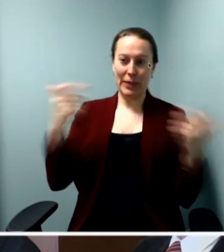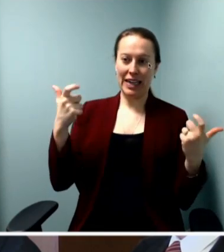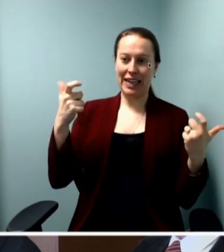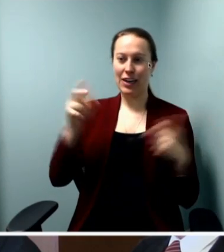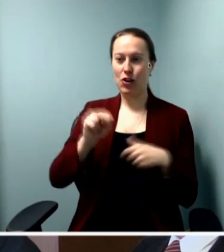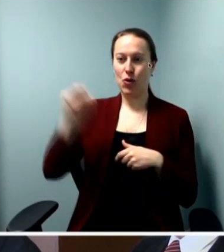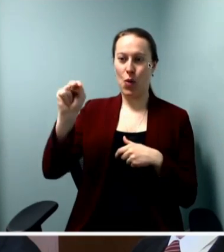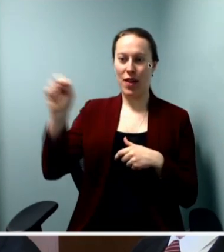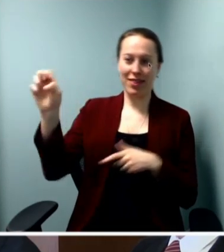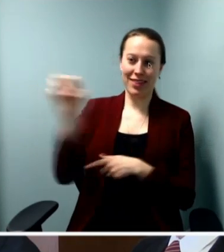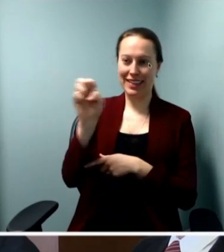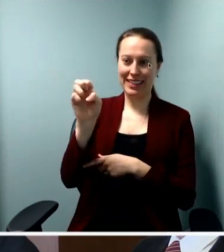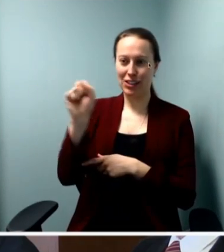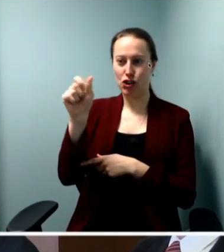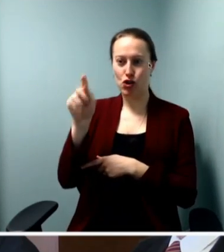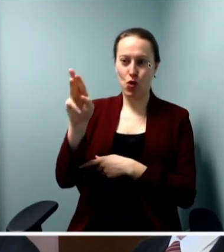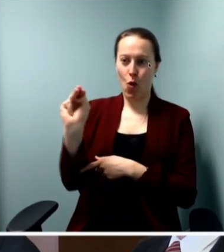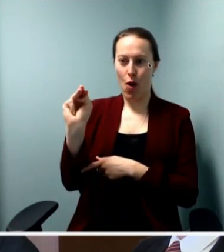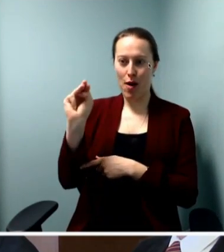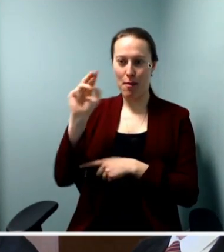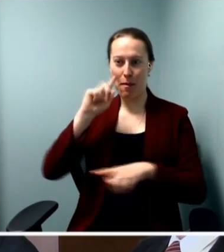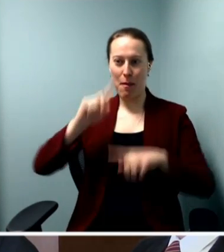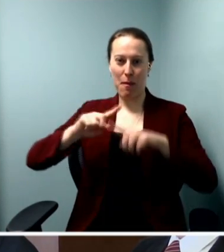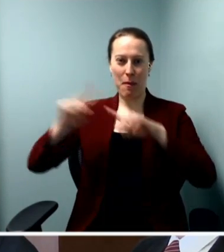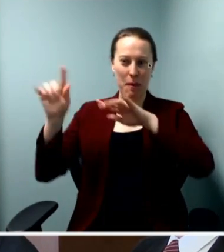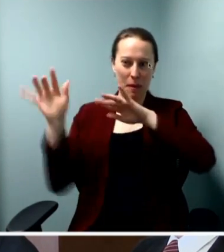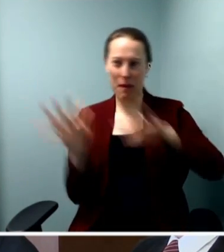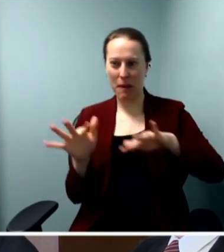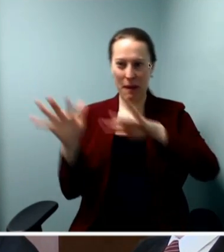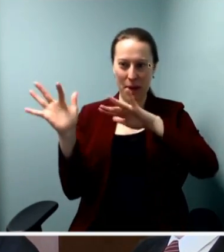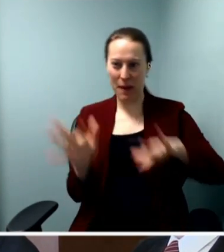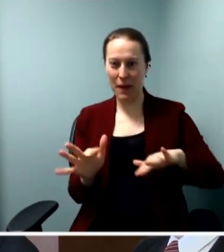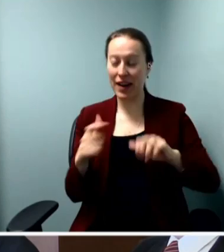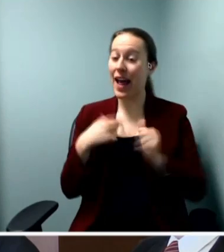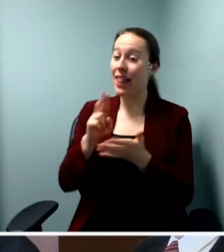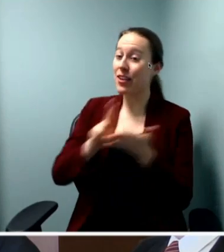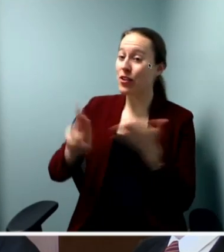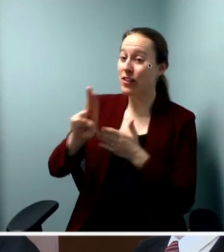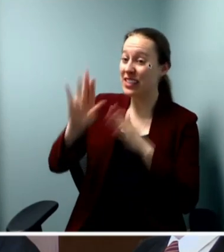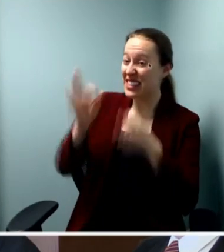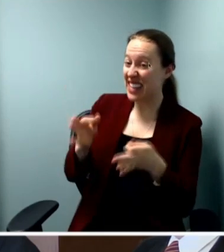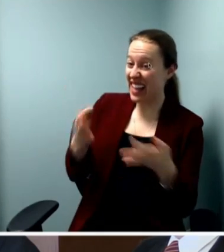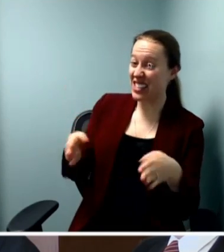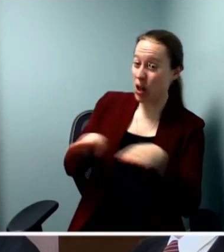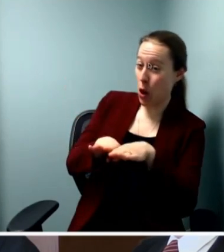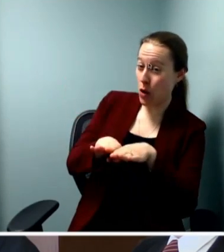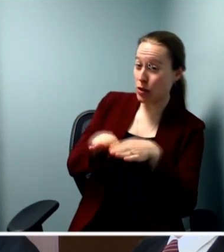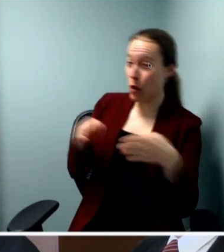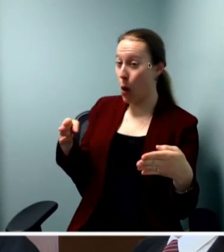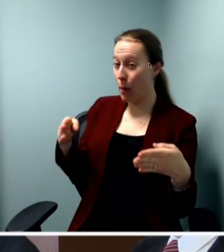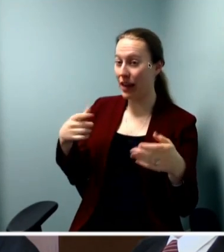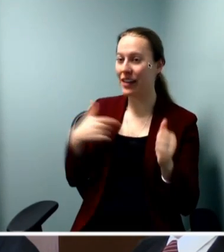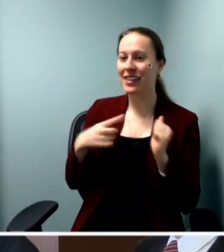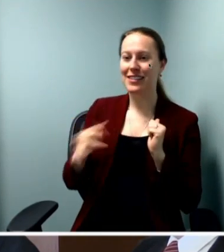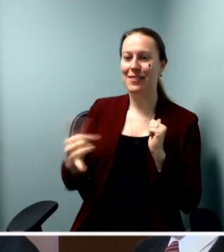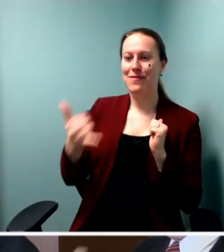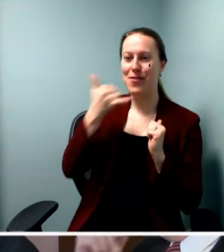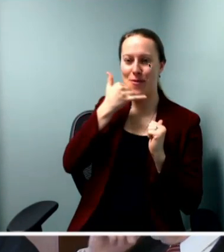and the way the university makes a decision about whether to be open or closed is on a phone call with the leaders